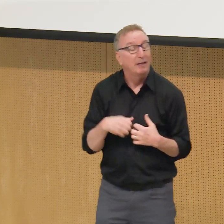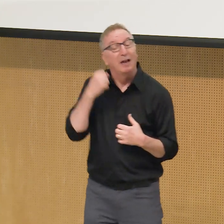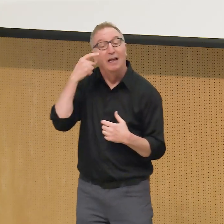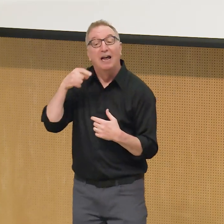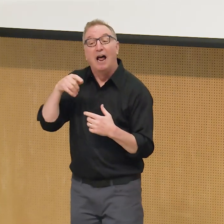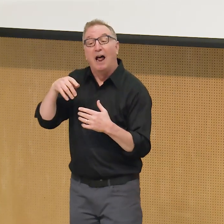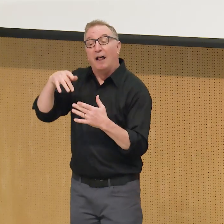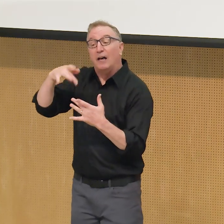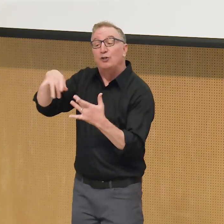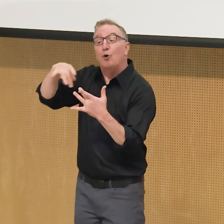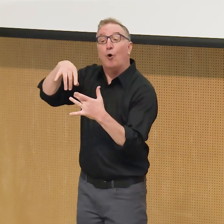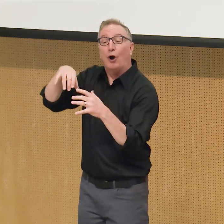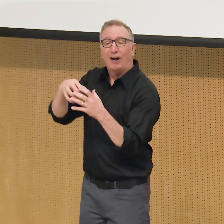We were essentially roommates.